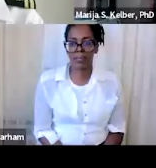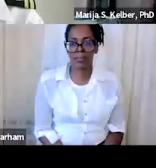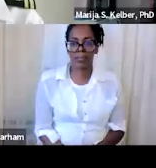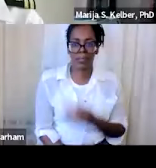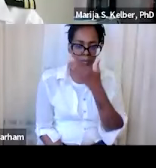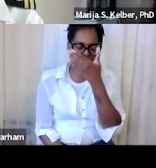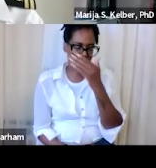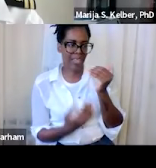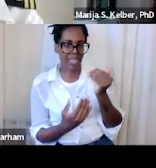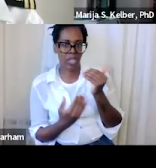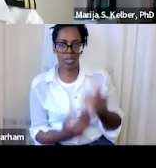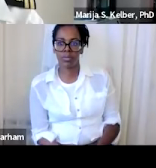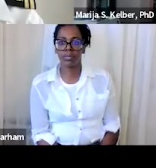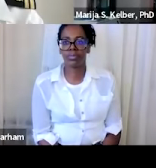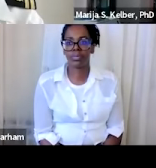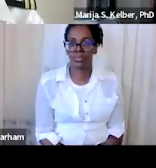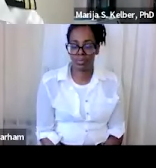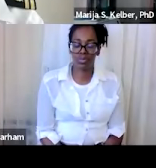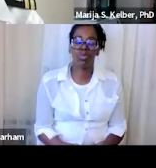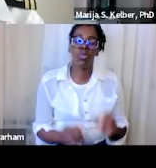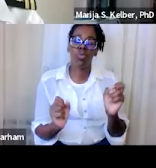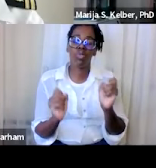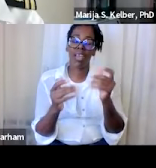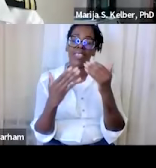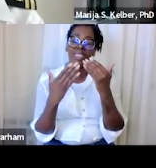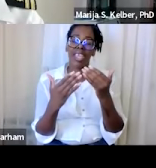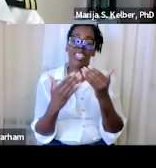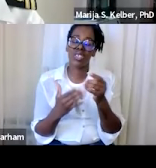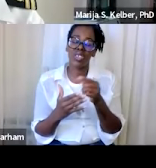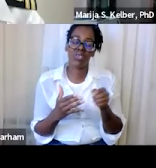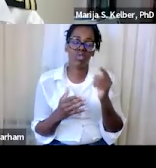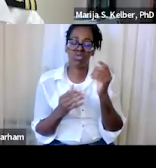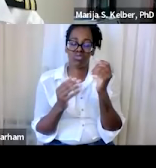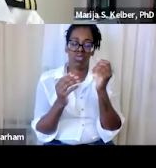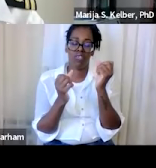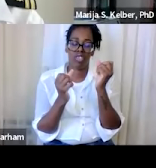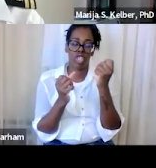Thank you. Well, thank you for all of these wonderful questions and for the discussion,